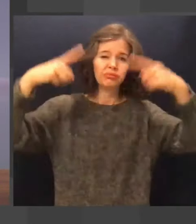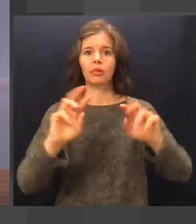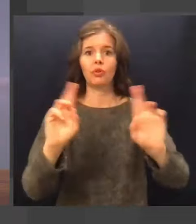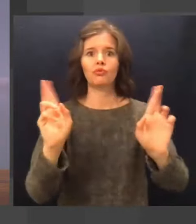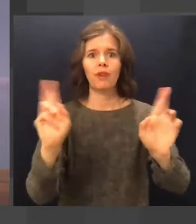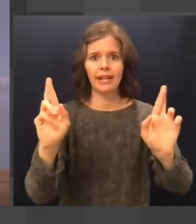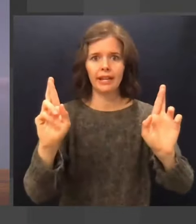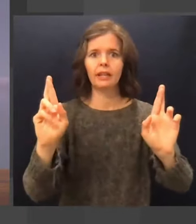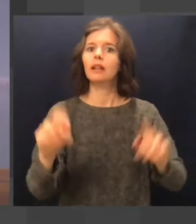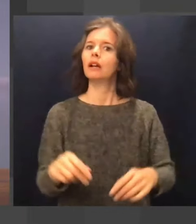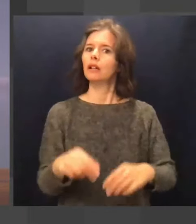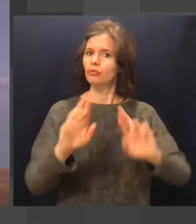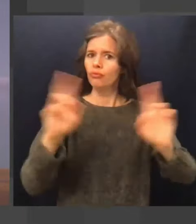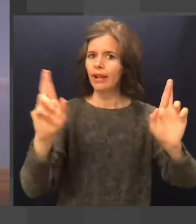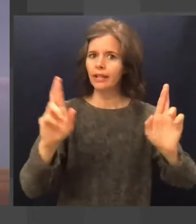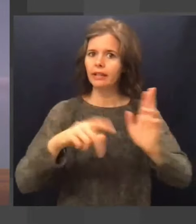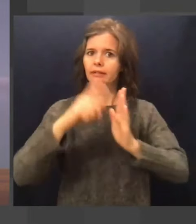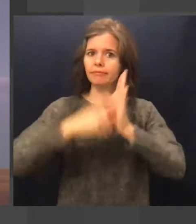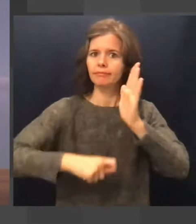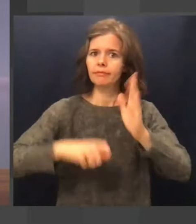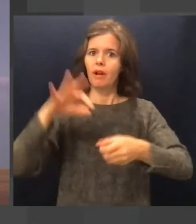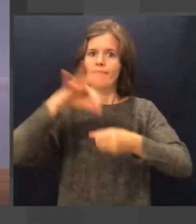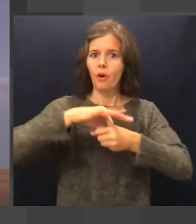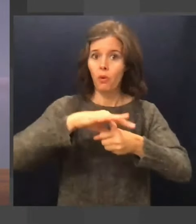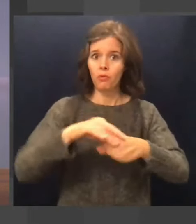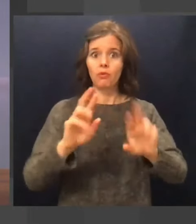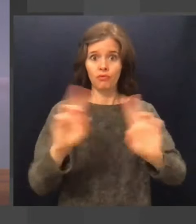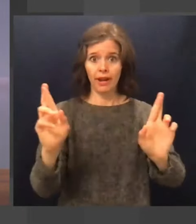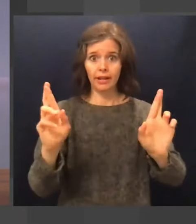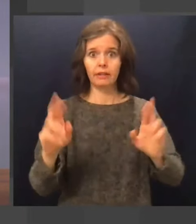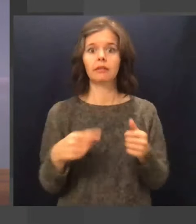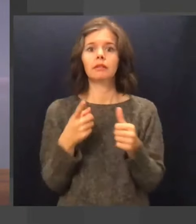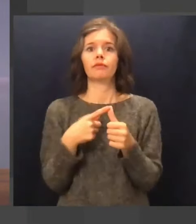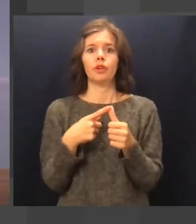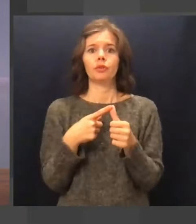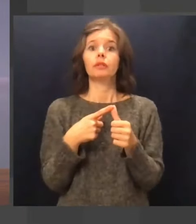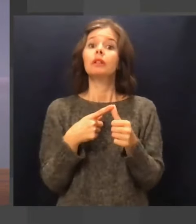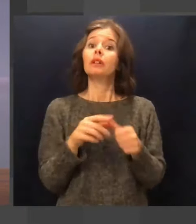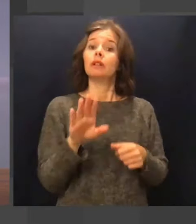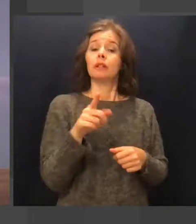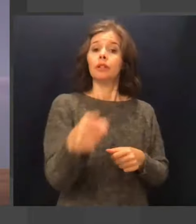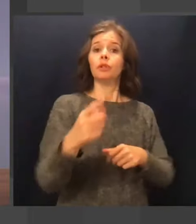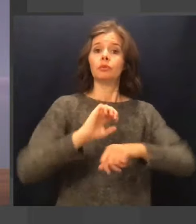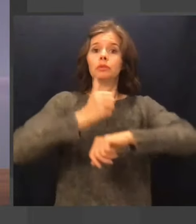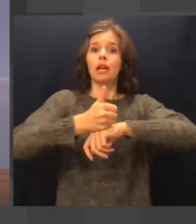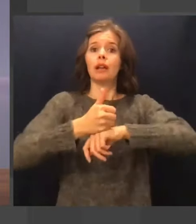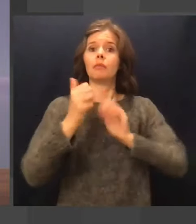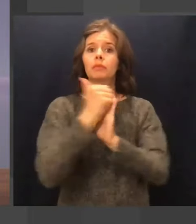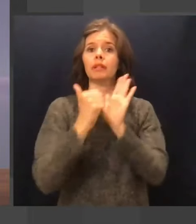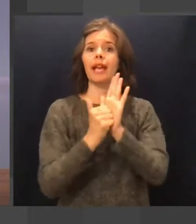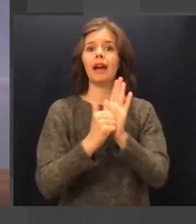DON'T LET THIS DECISION BE MADE WITHOUT YOUR VOICE. BE READY TO CAST YOUR VOTES. FIRST MAKE SURE YOU HAVE A